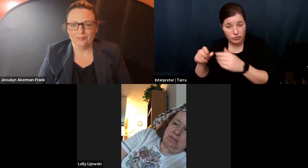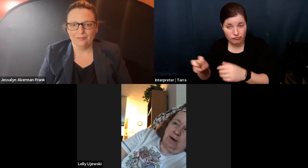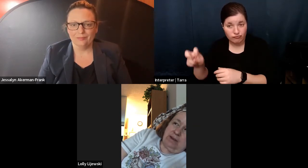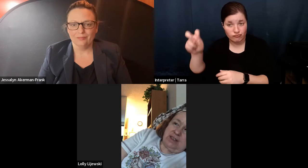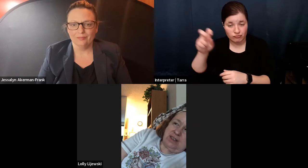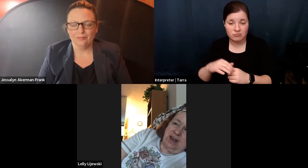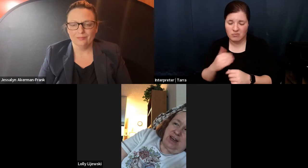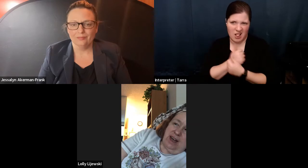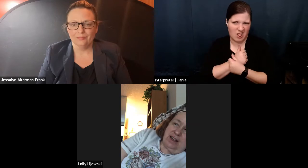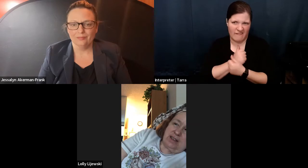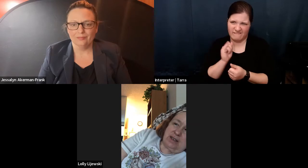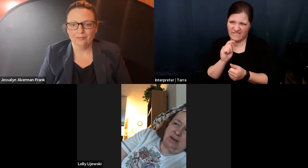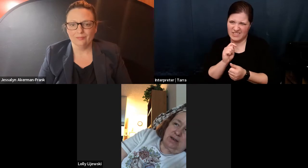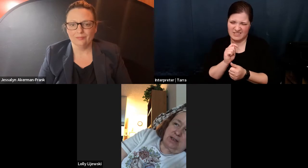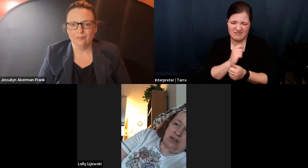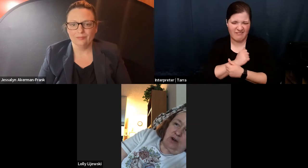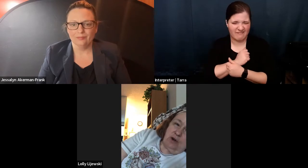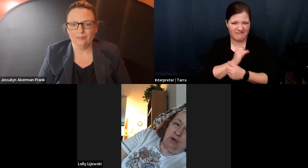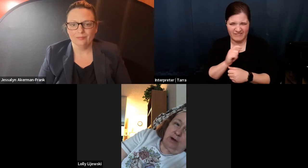When it, could really well. I've used them for navigation.